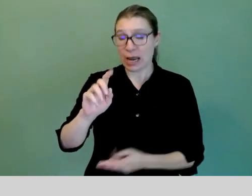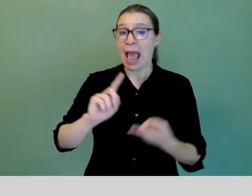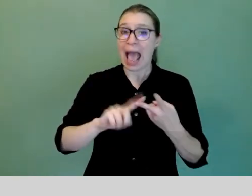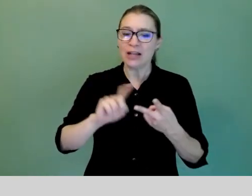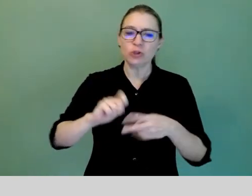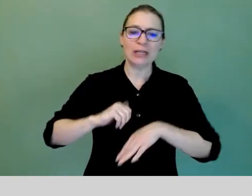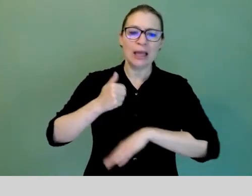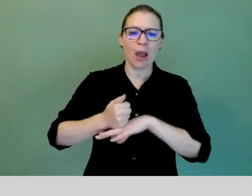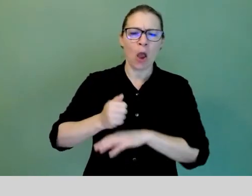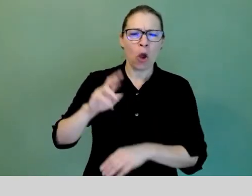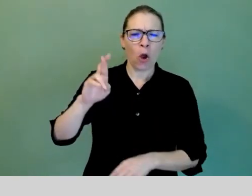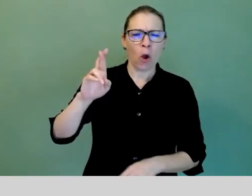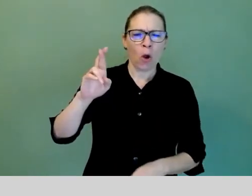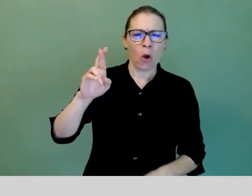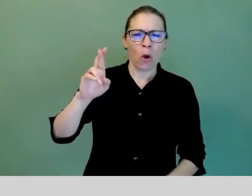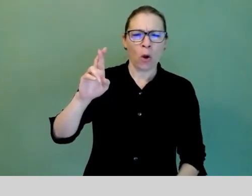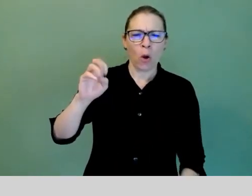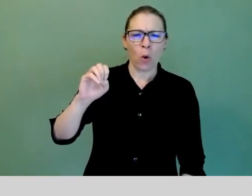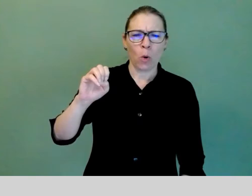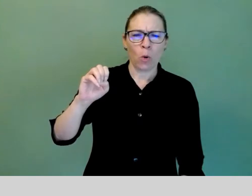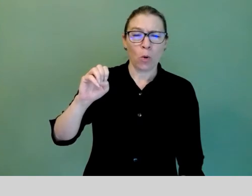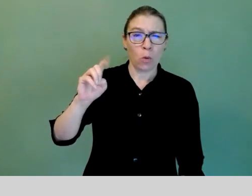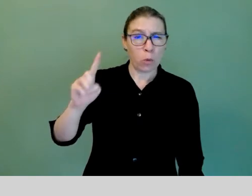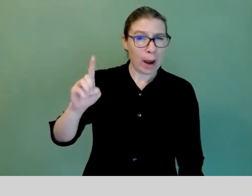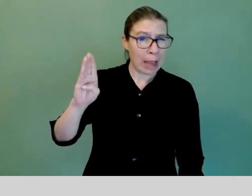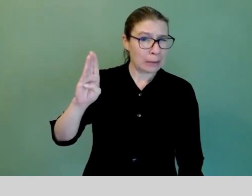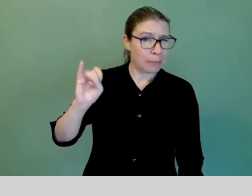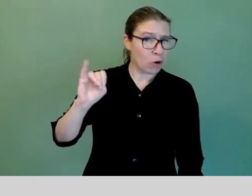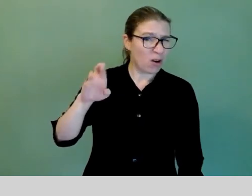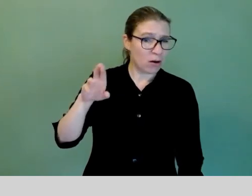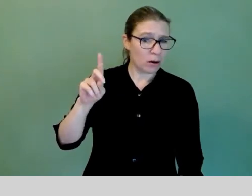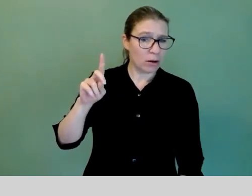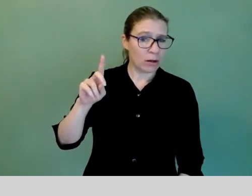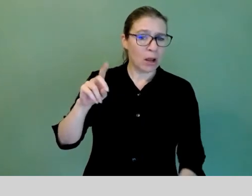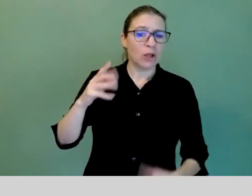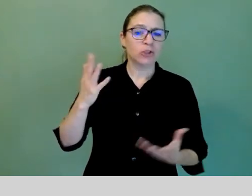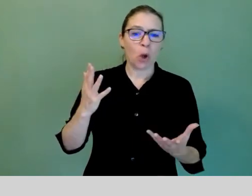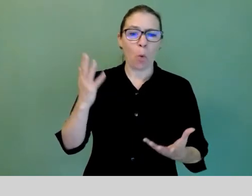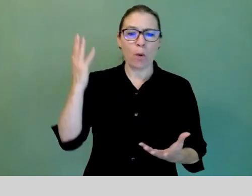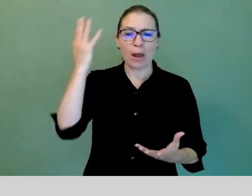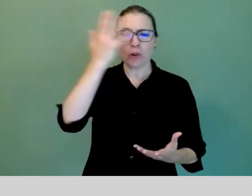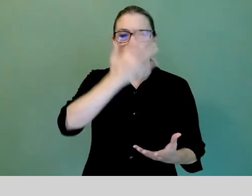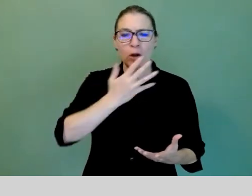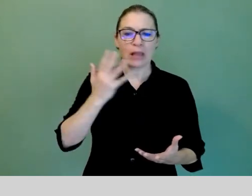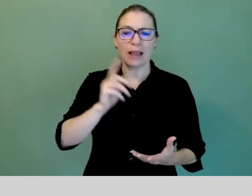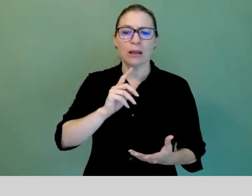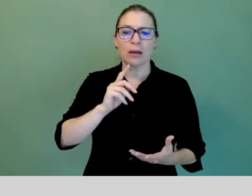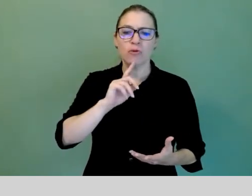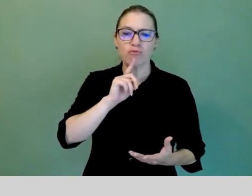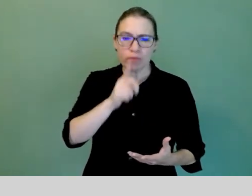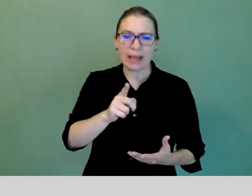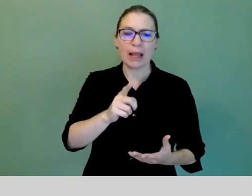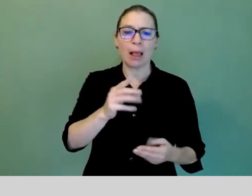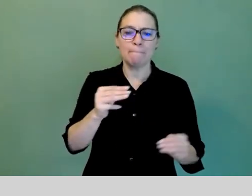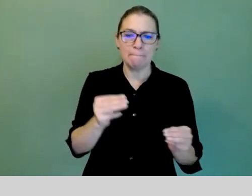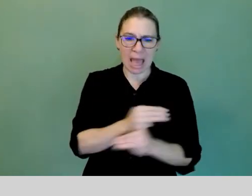to make it look more like the real thing if somebody prints math. Feel free to take this code as a starting point